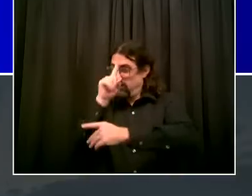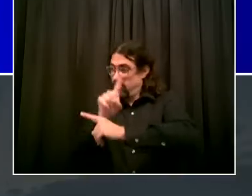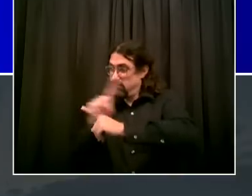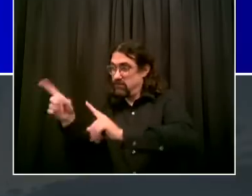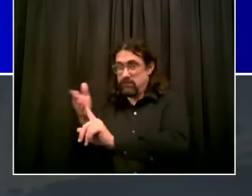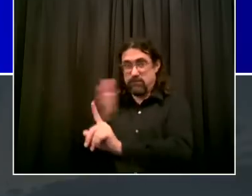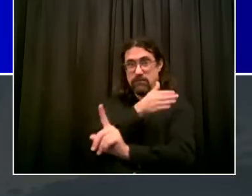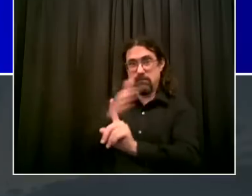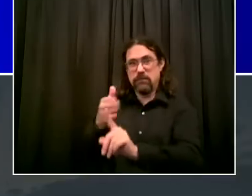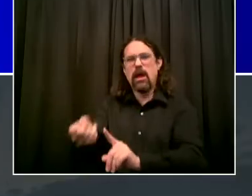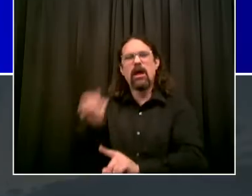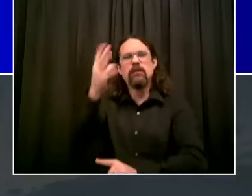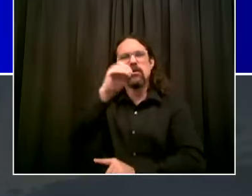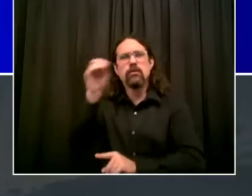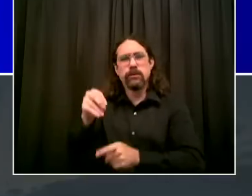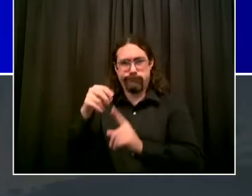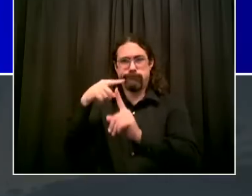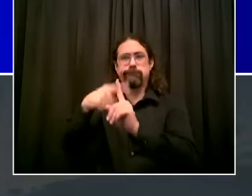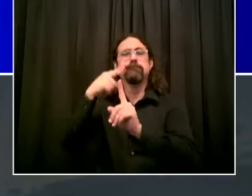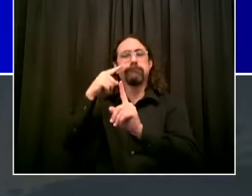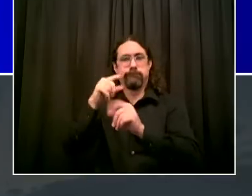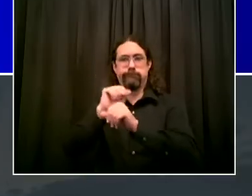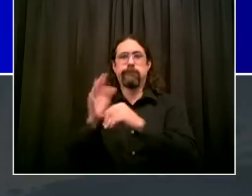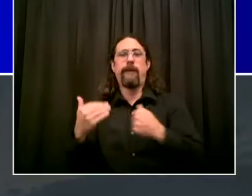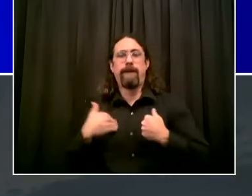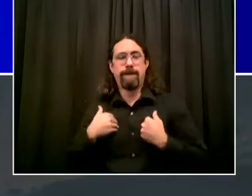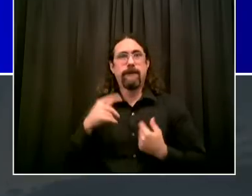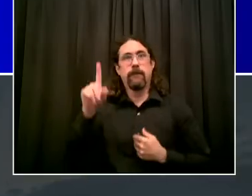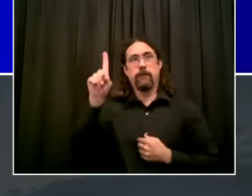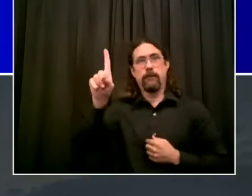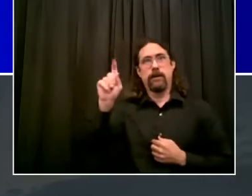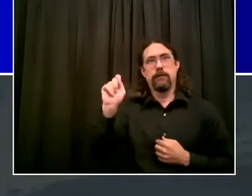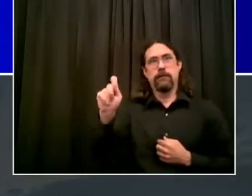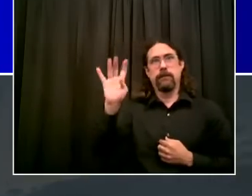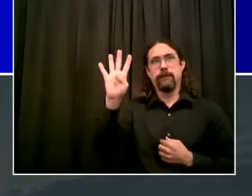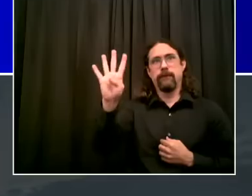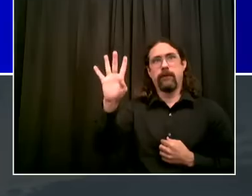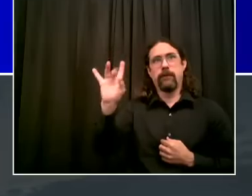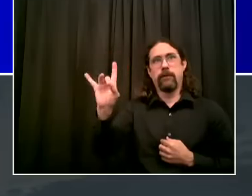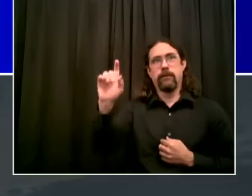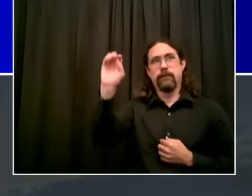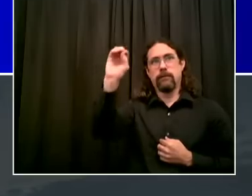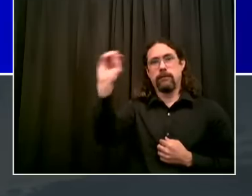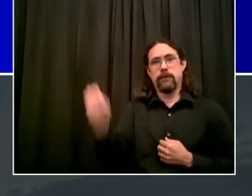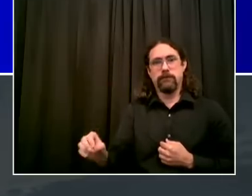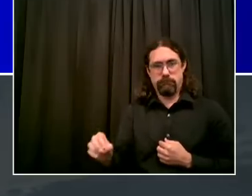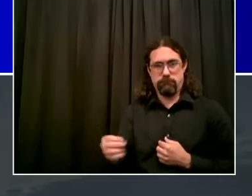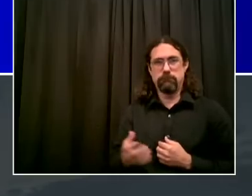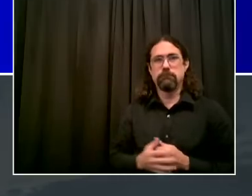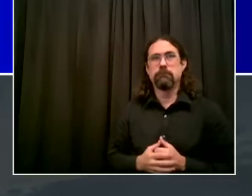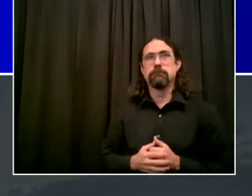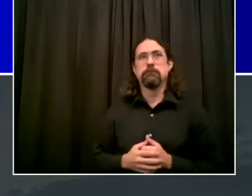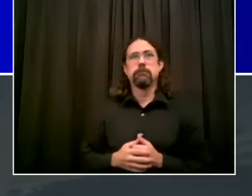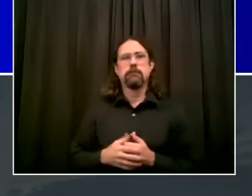ROLLING AVERAGE IN DECATUR IS AGAIAI RN,EMINDER,